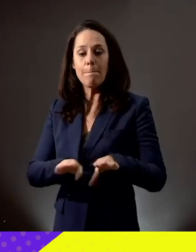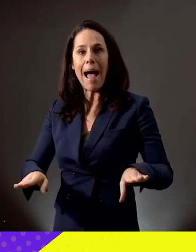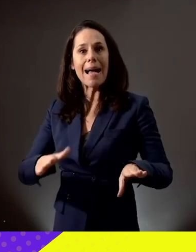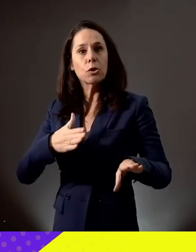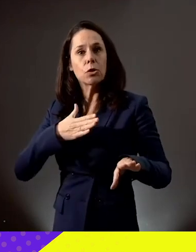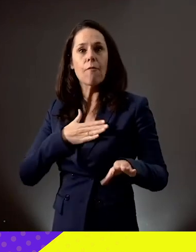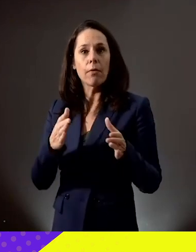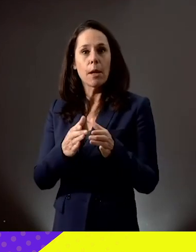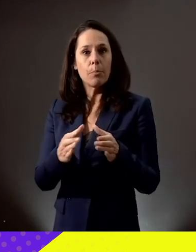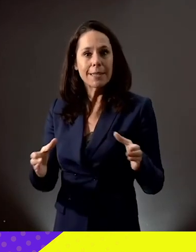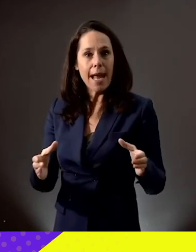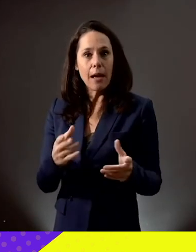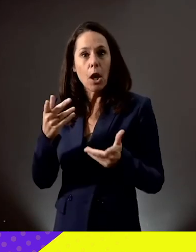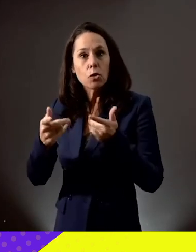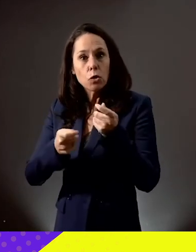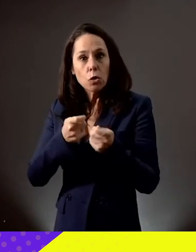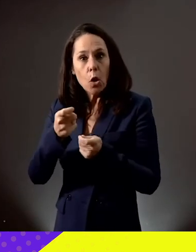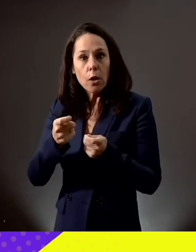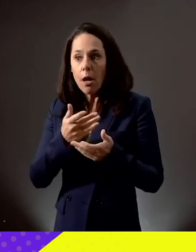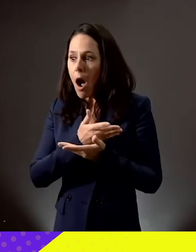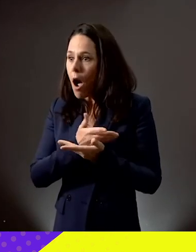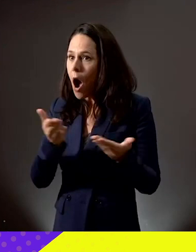Make sure you see all sorts of people everywhere.